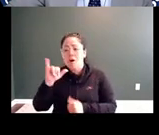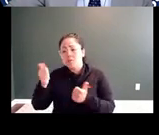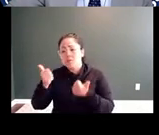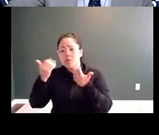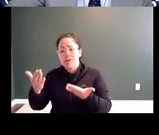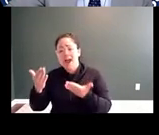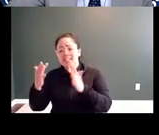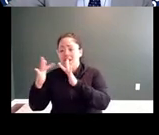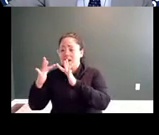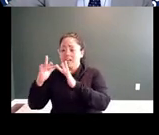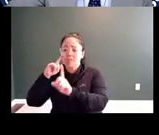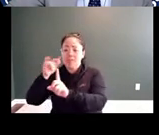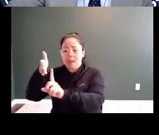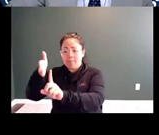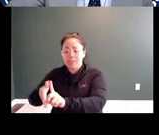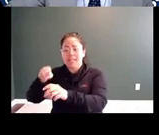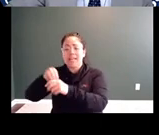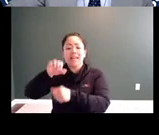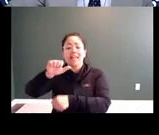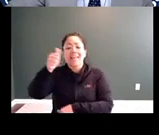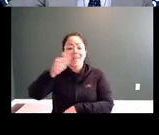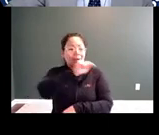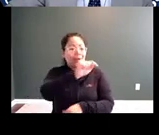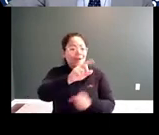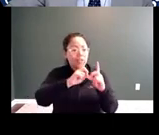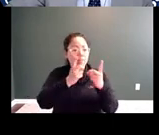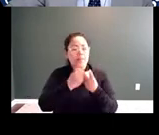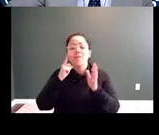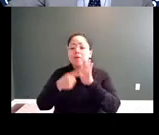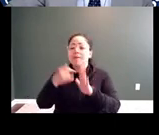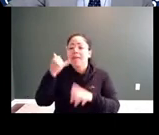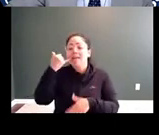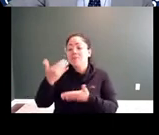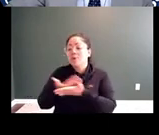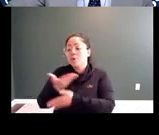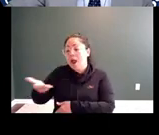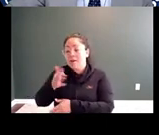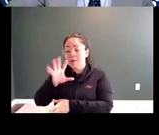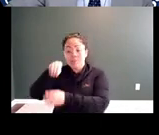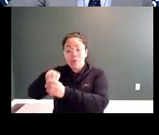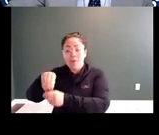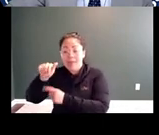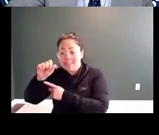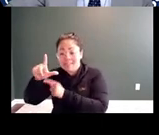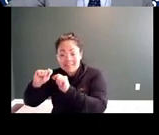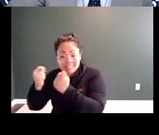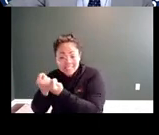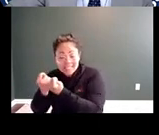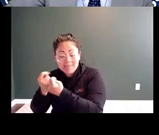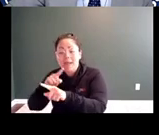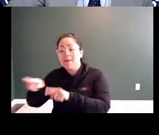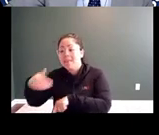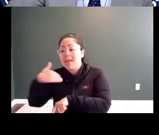for that new hire in the other departments. So for example, if the new hire is part of the American Sign Language team, but they have a question in translation,